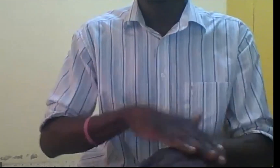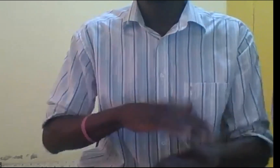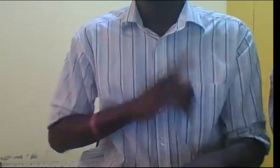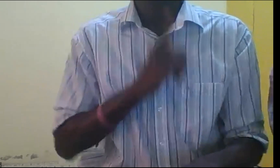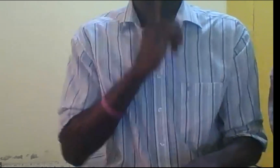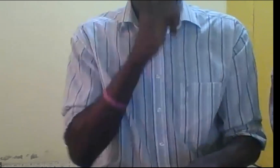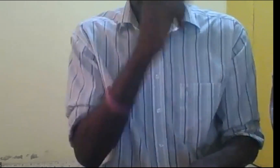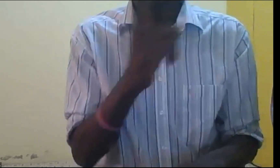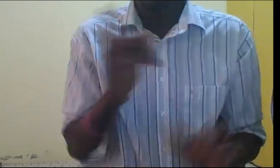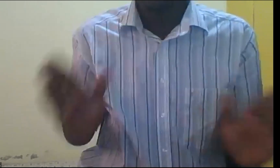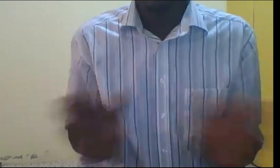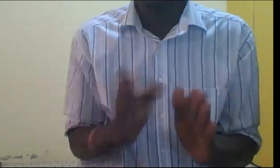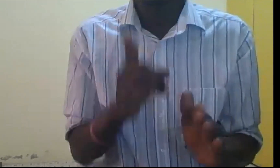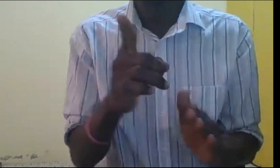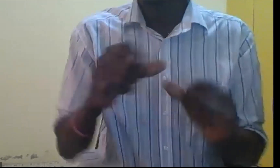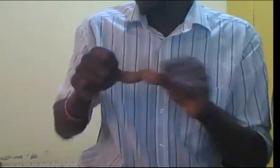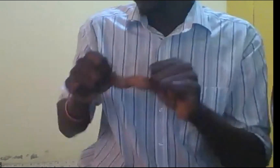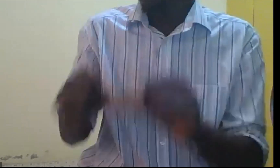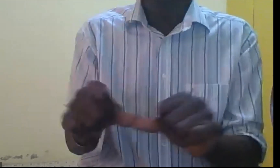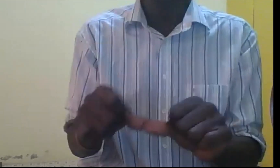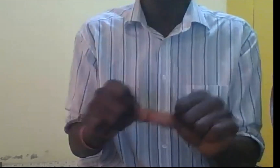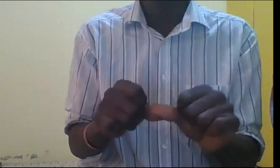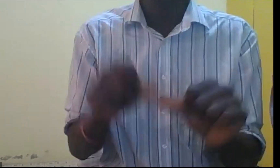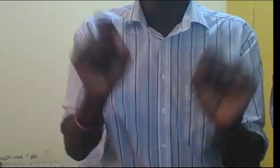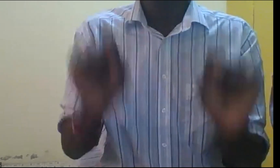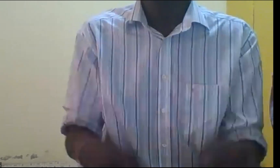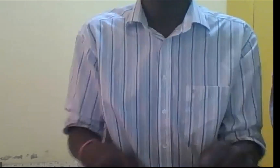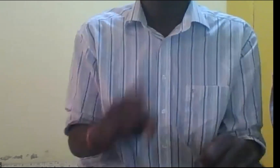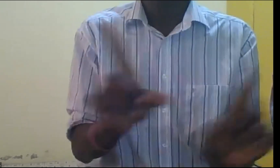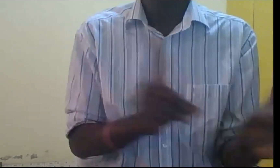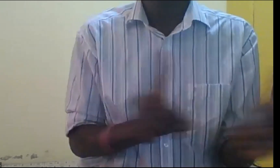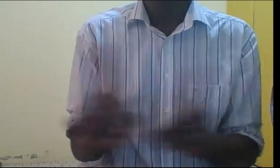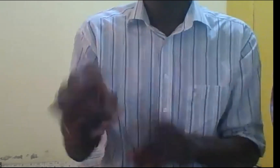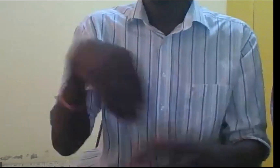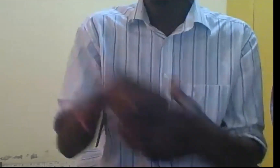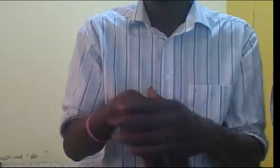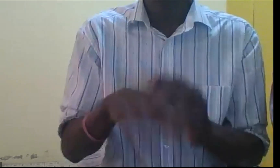What can you do? And your own organization, and what can we do at Mcld to ensure inclusion of persons with disabilities?